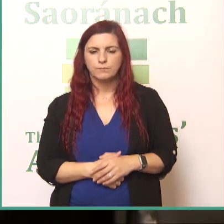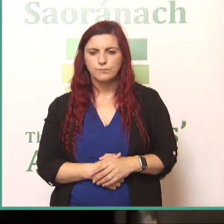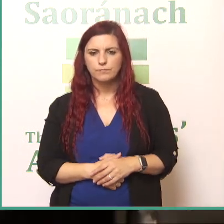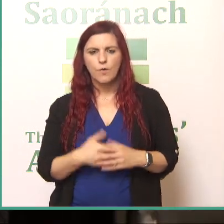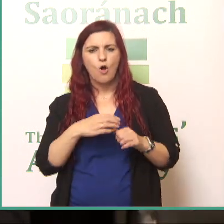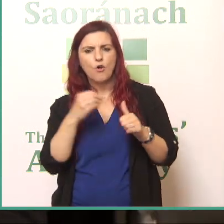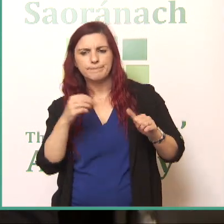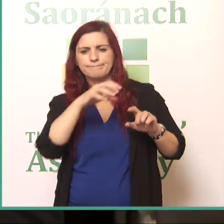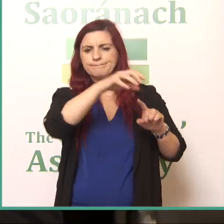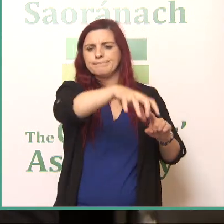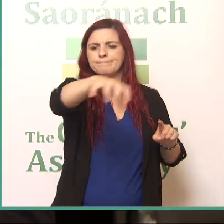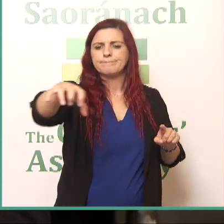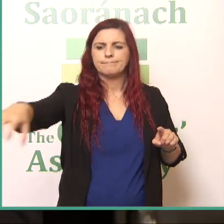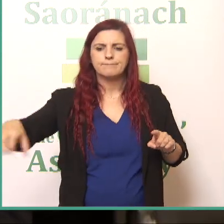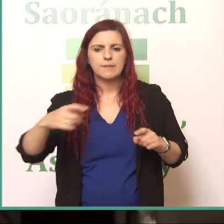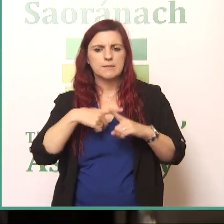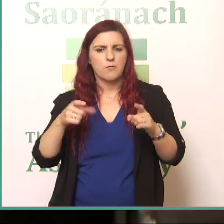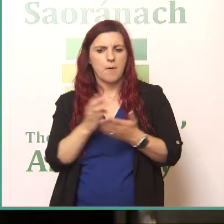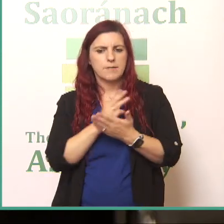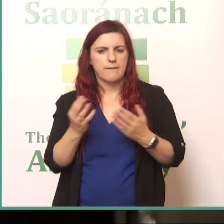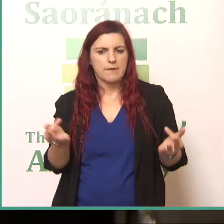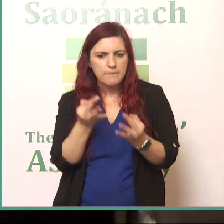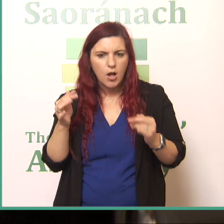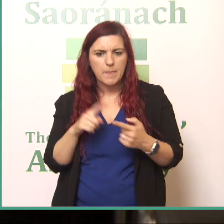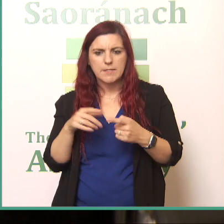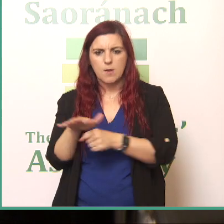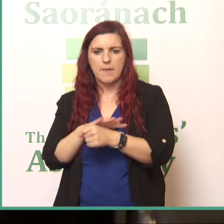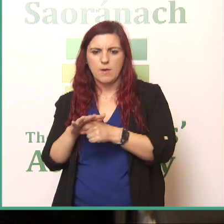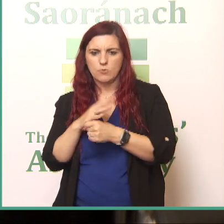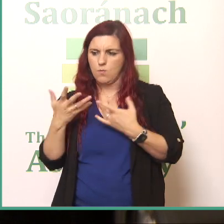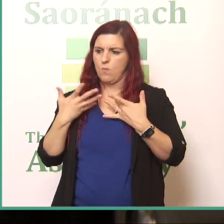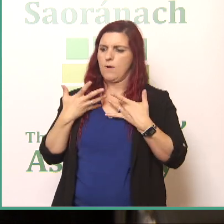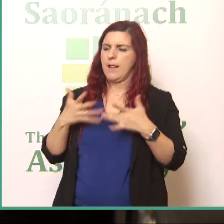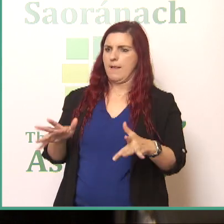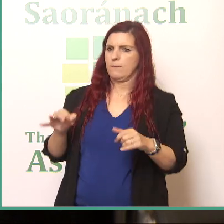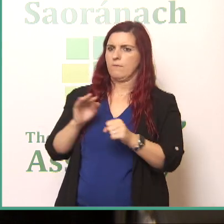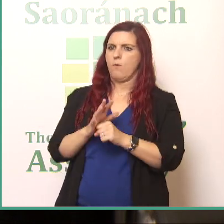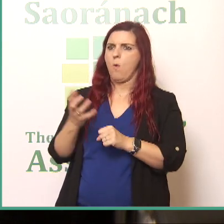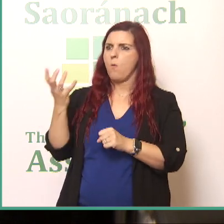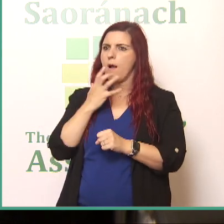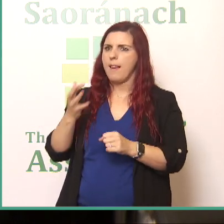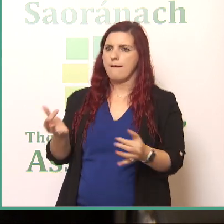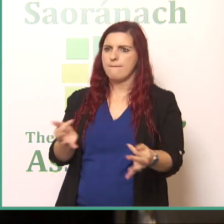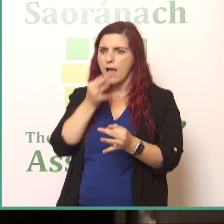locations throughout the farm and also areas were left set aside for wild bird cover we agreed to